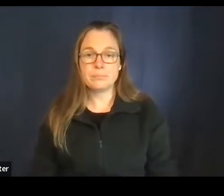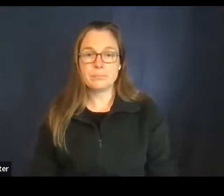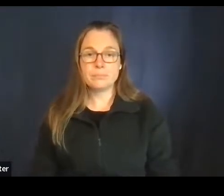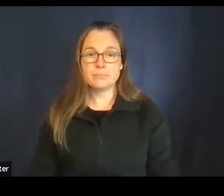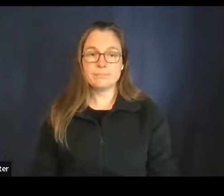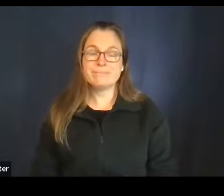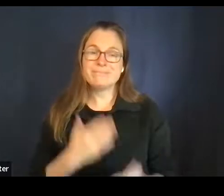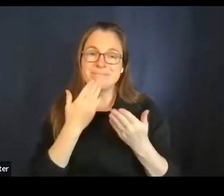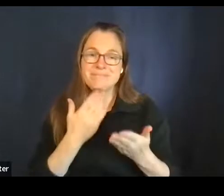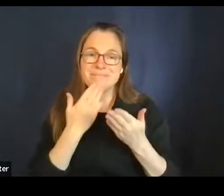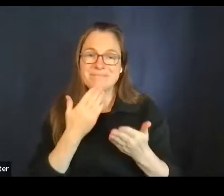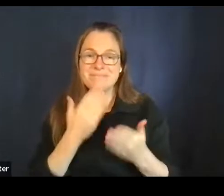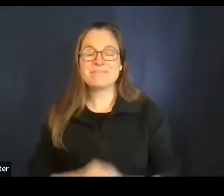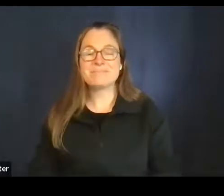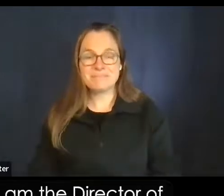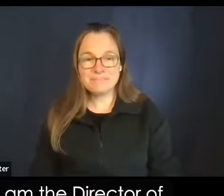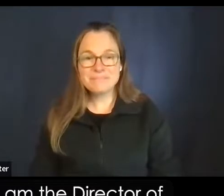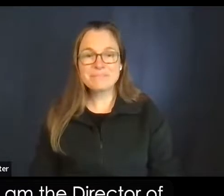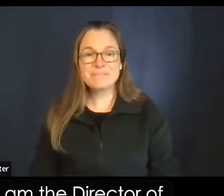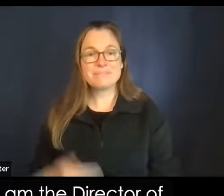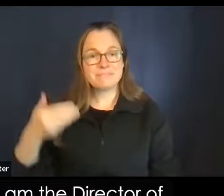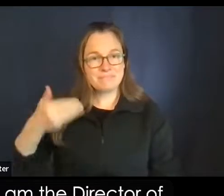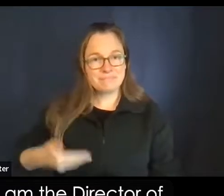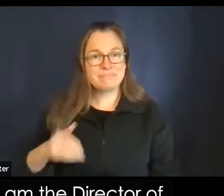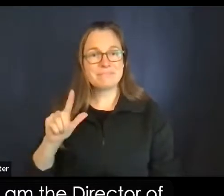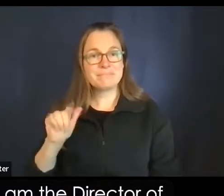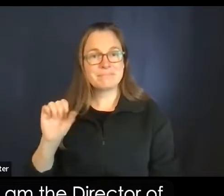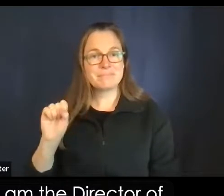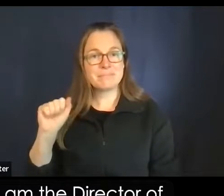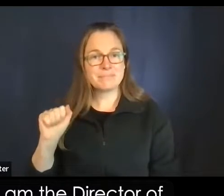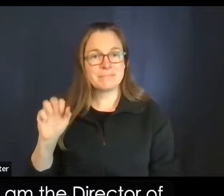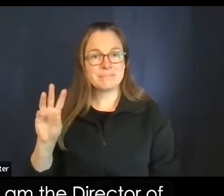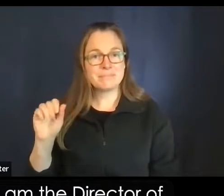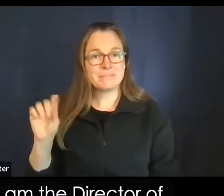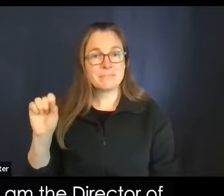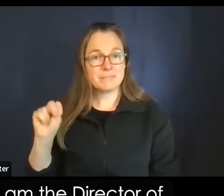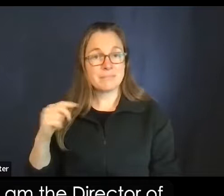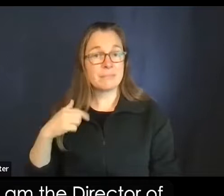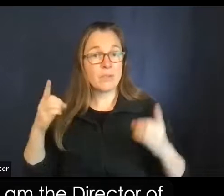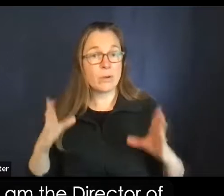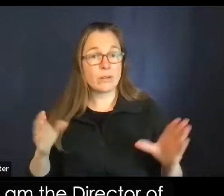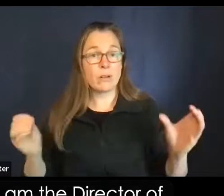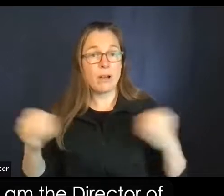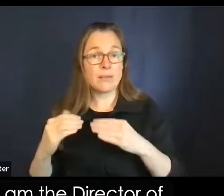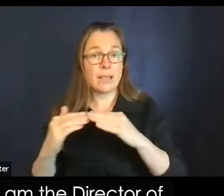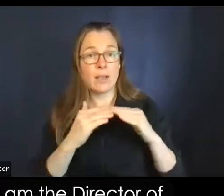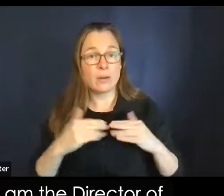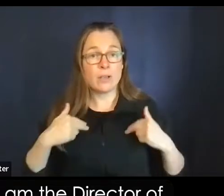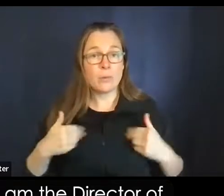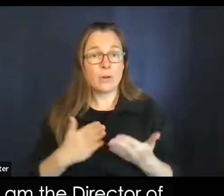Thank you, Director Jordan. My name is Lisa Watson and I am the Director of the Office of Equity and Human Rights for the City of Portland.